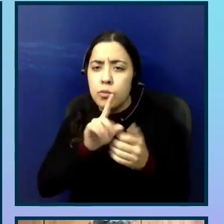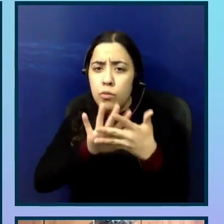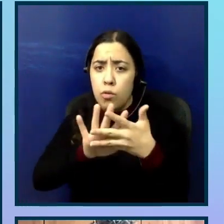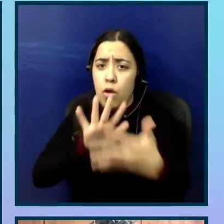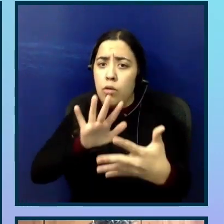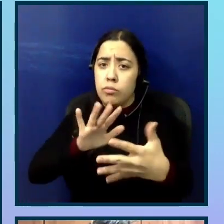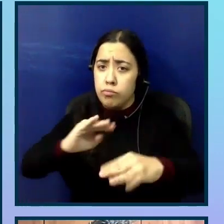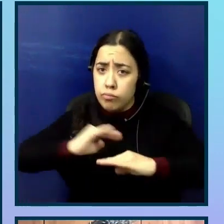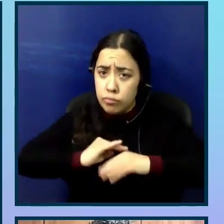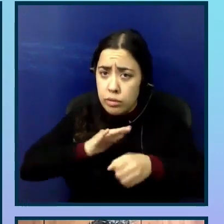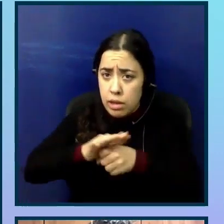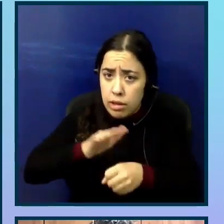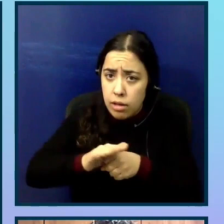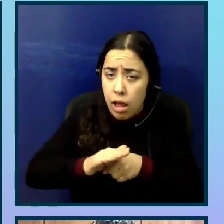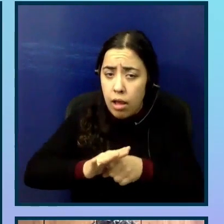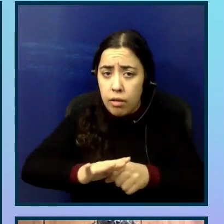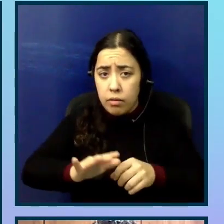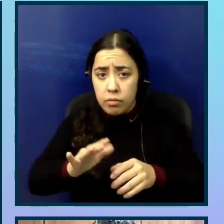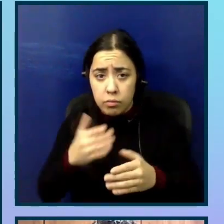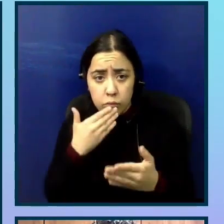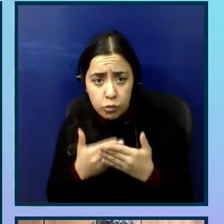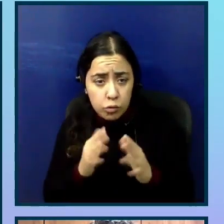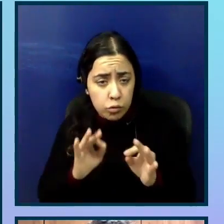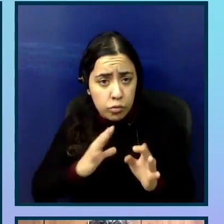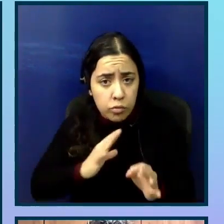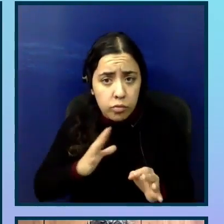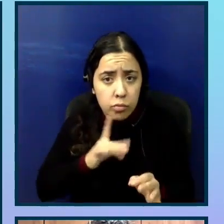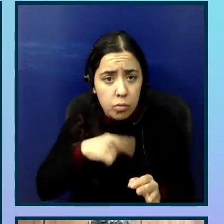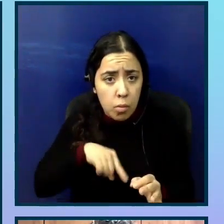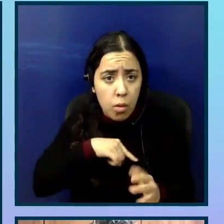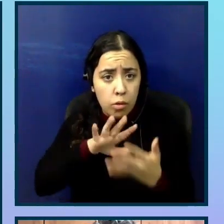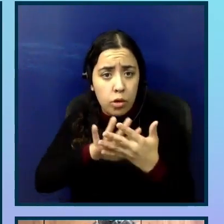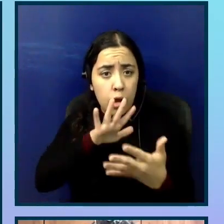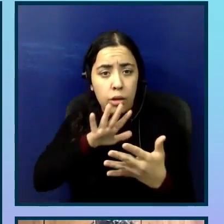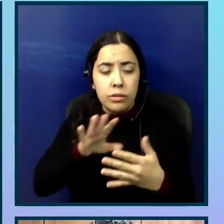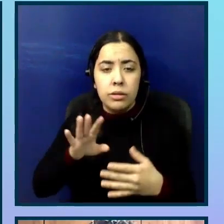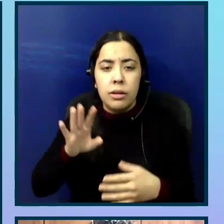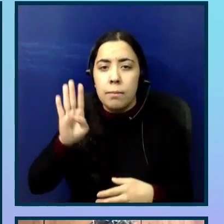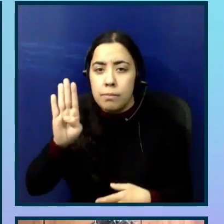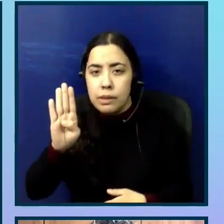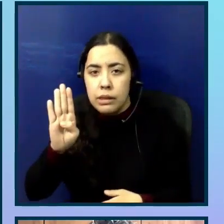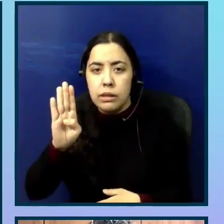as John talked about, is good, that, like for instance, the B and the D is shown there